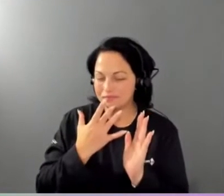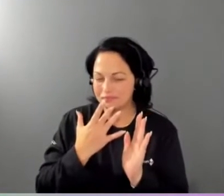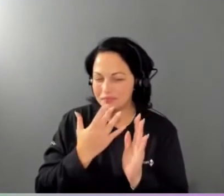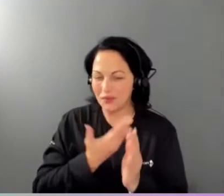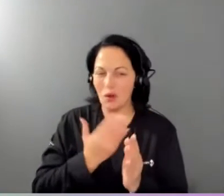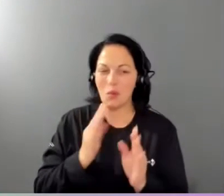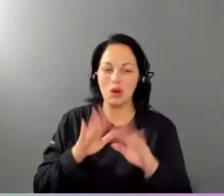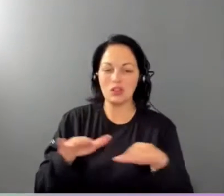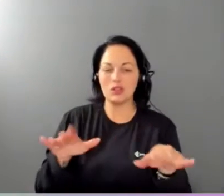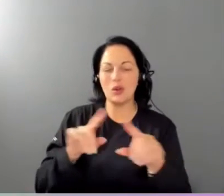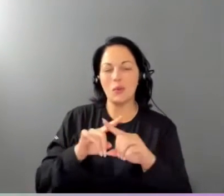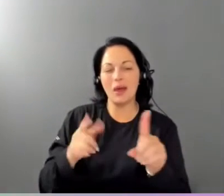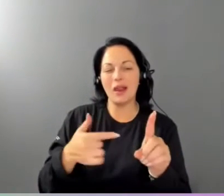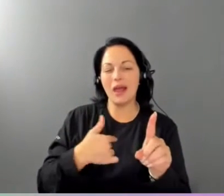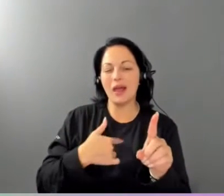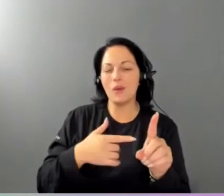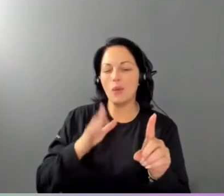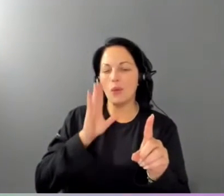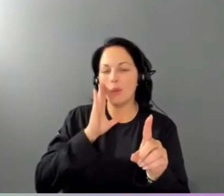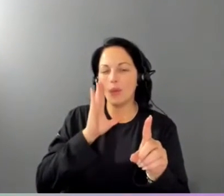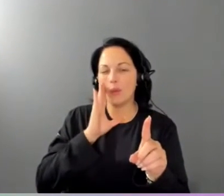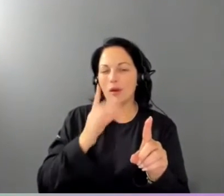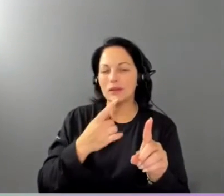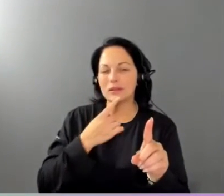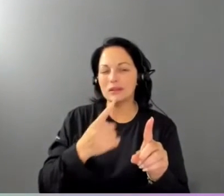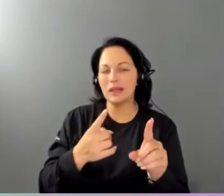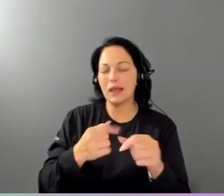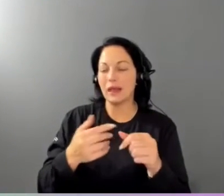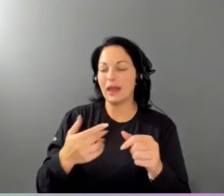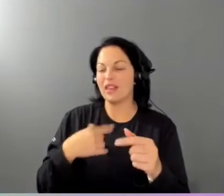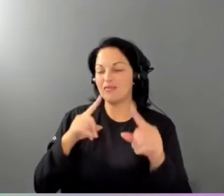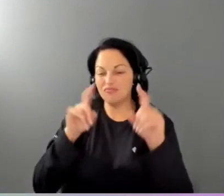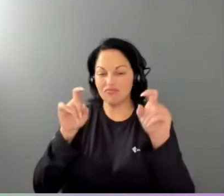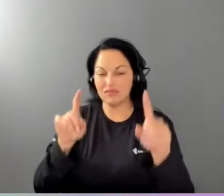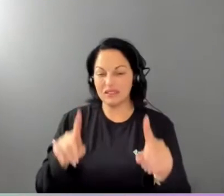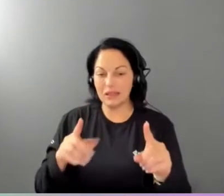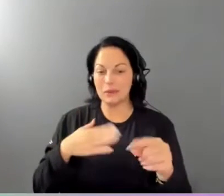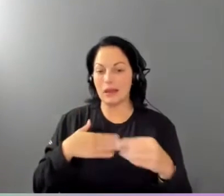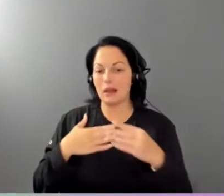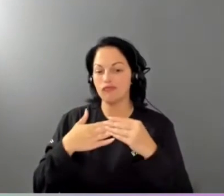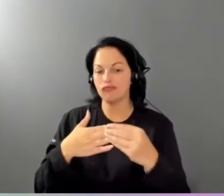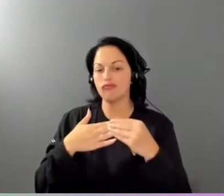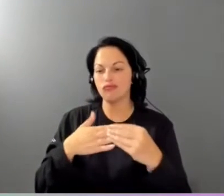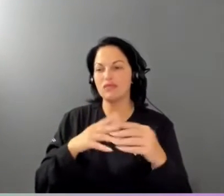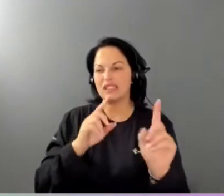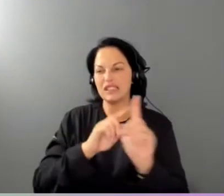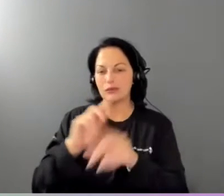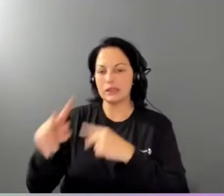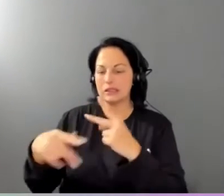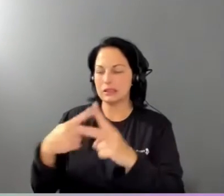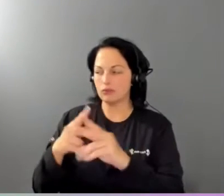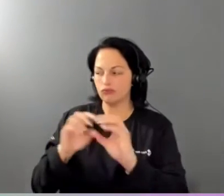at all of the different parts and how they put together. [JAMES] So I won't pick favorites of our children, but